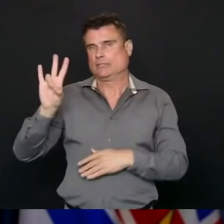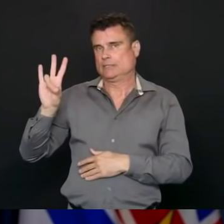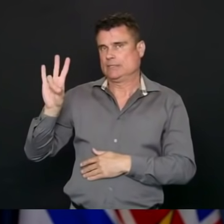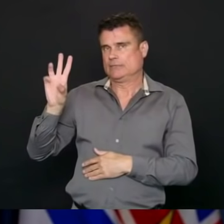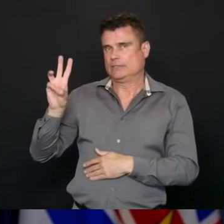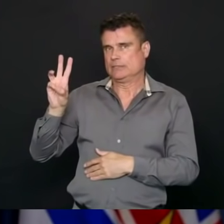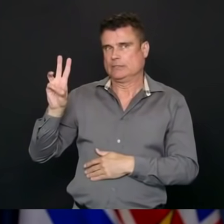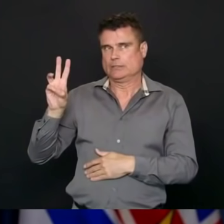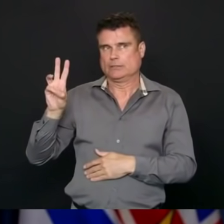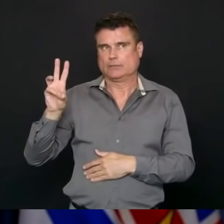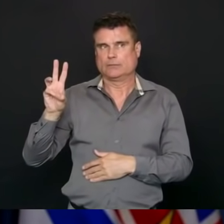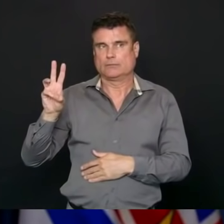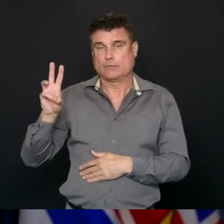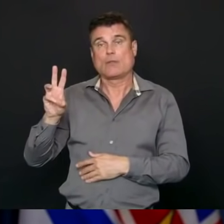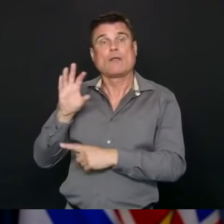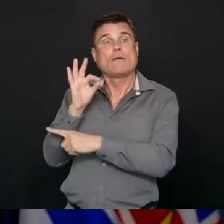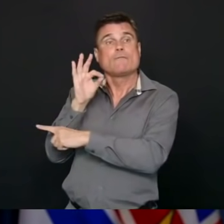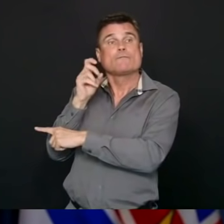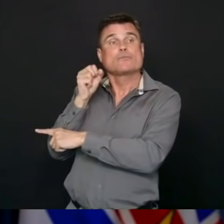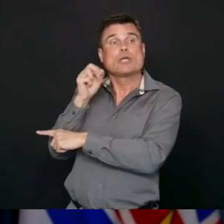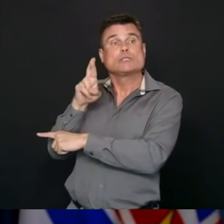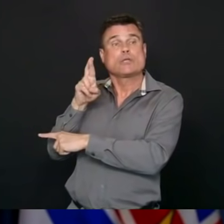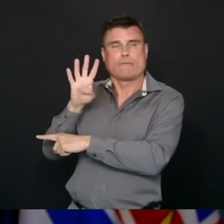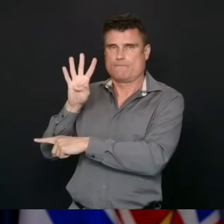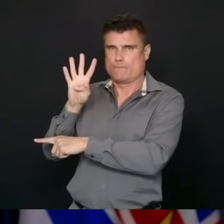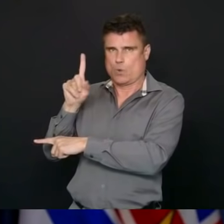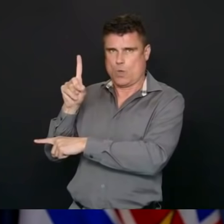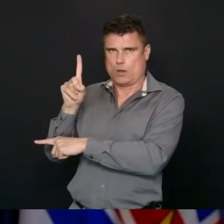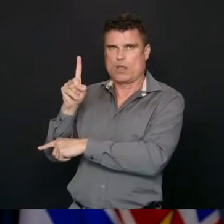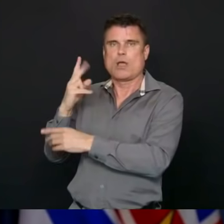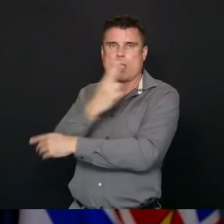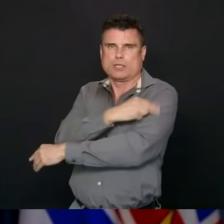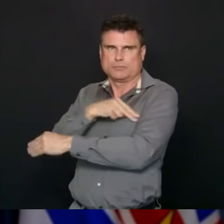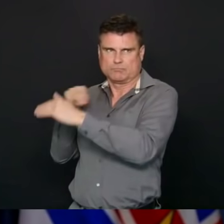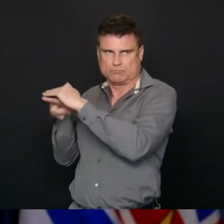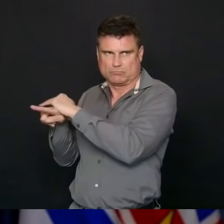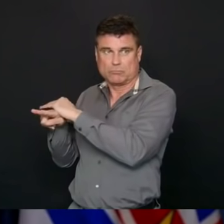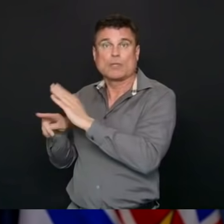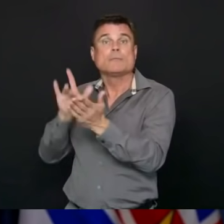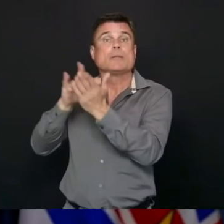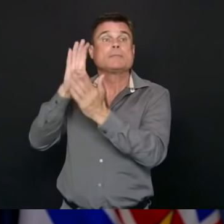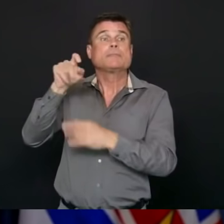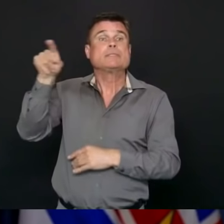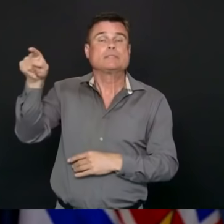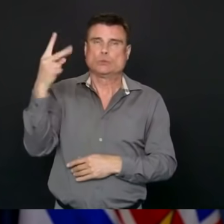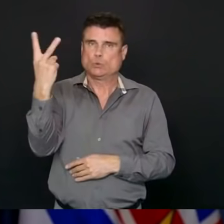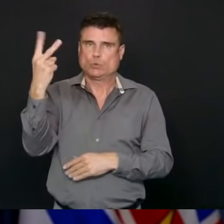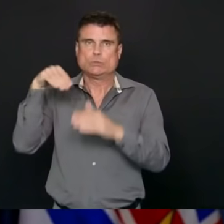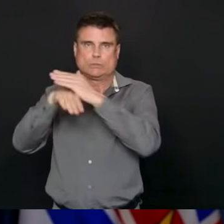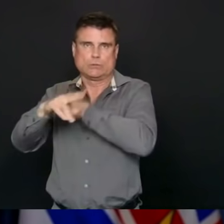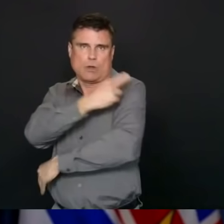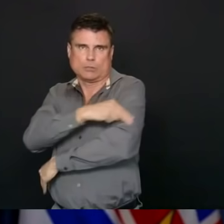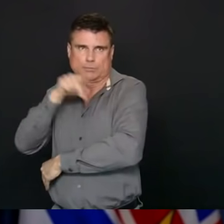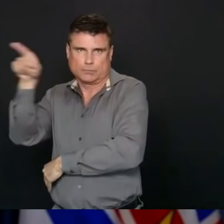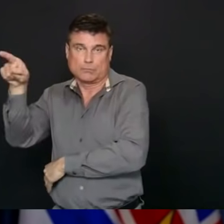That is an increase of two over yesterday, 41 in Fraser Health, two Interior Health, three on Vancouver Island and 2018 Coastal Health.